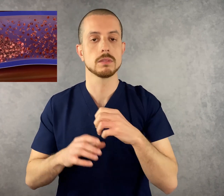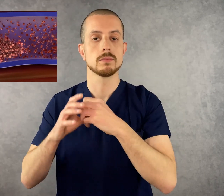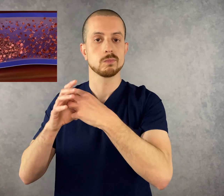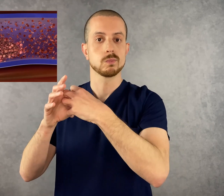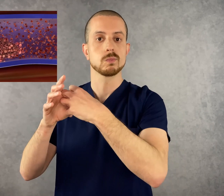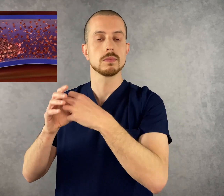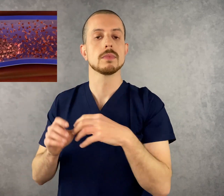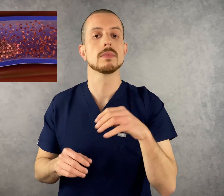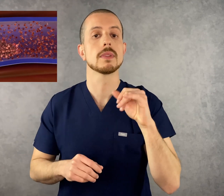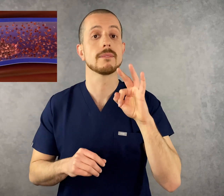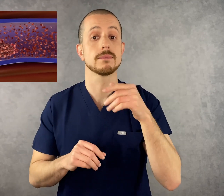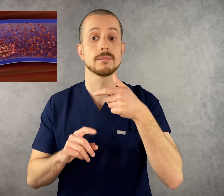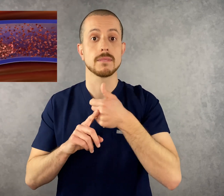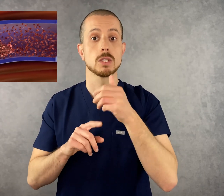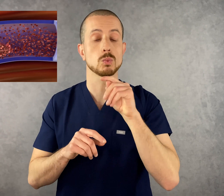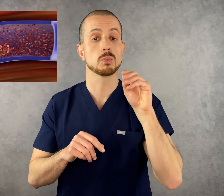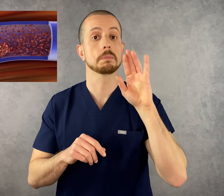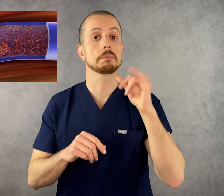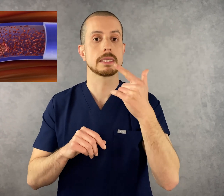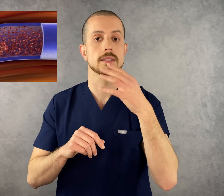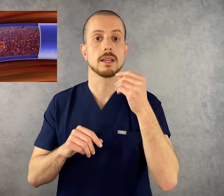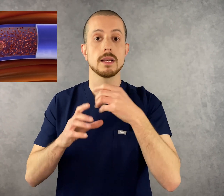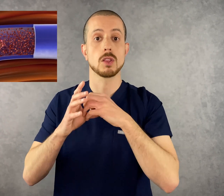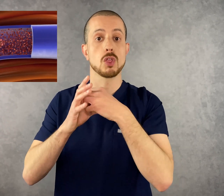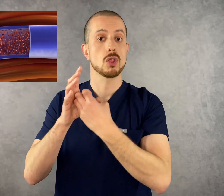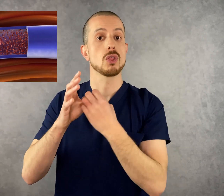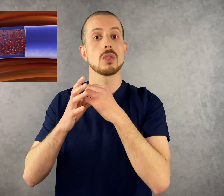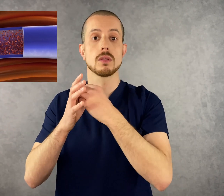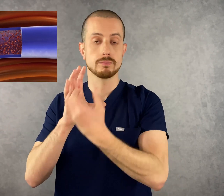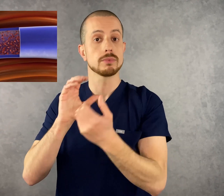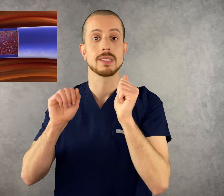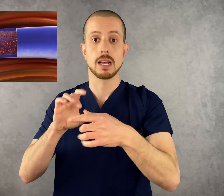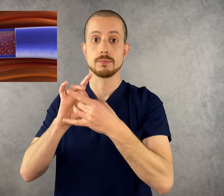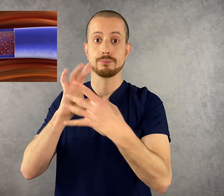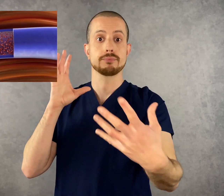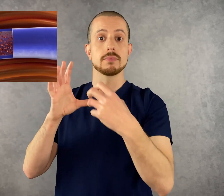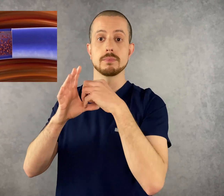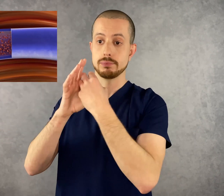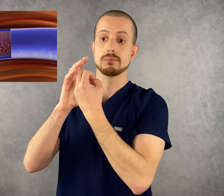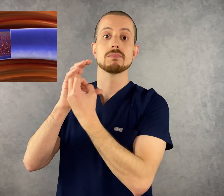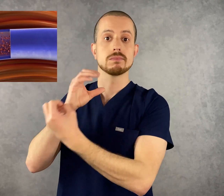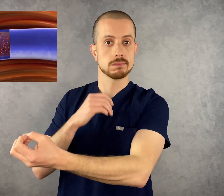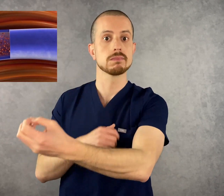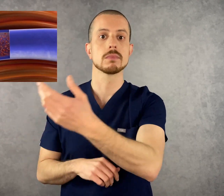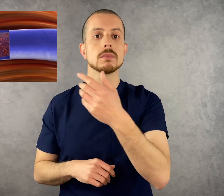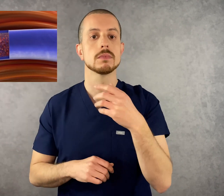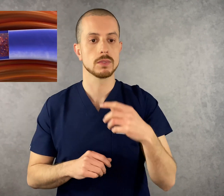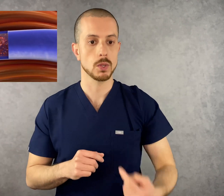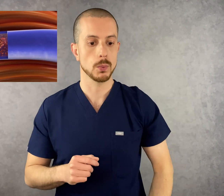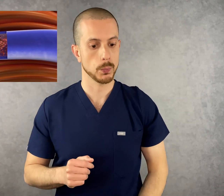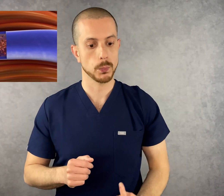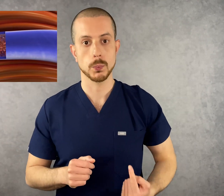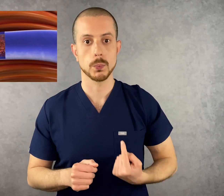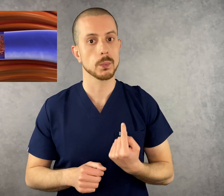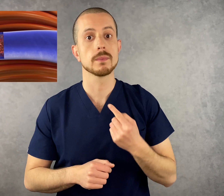If it becomes pretty big and is loosely attached, it could dislodge into the circulation and travel